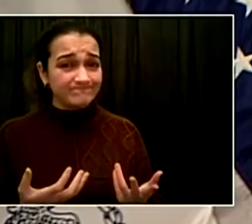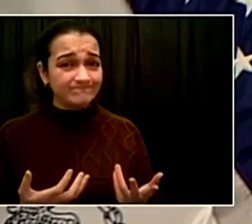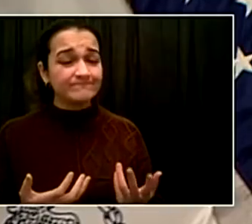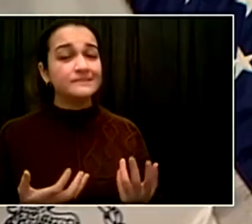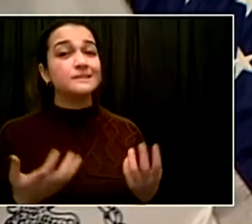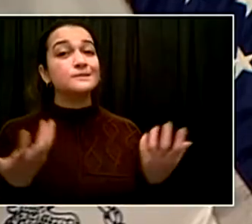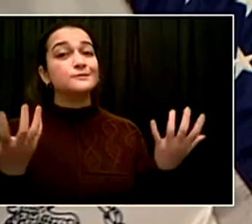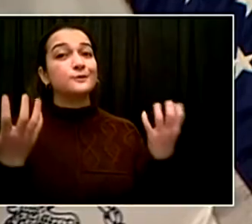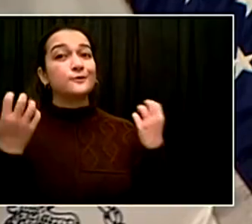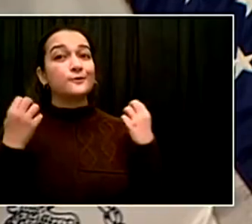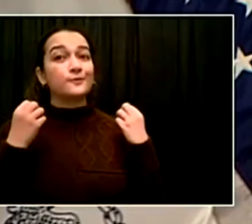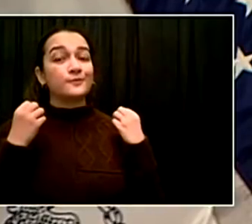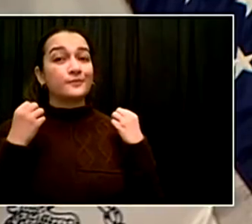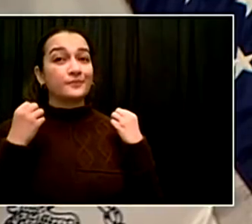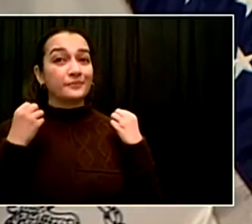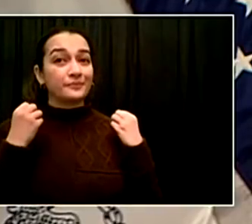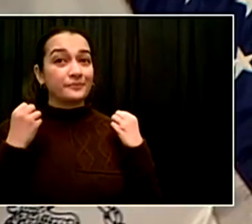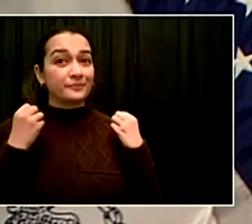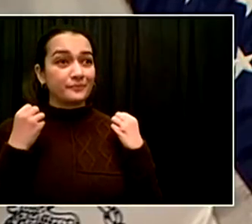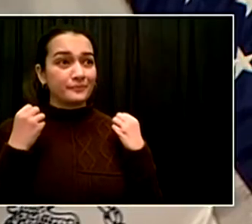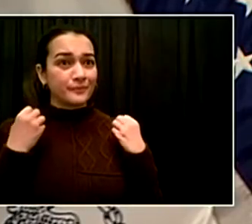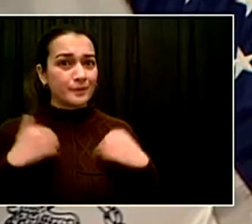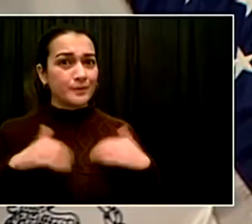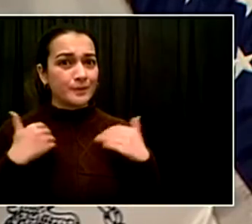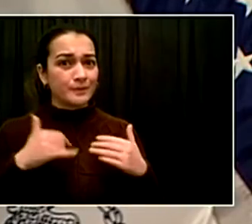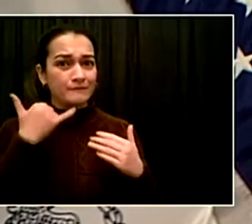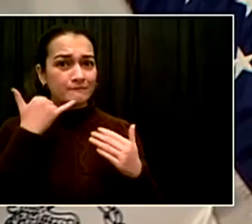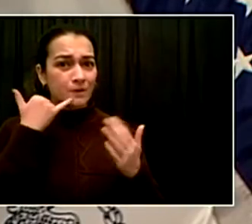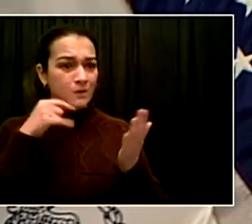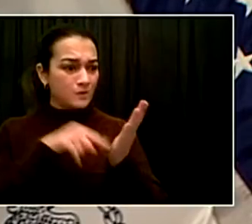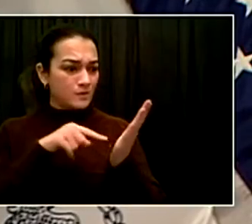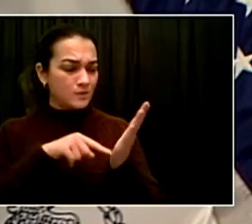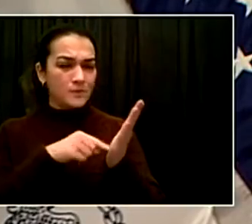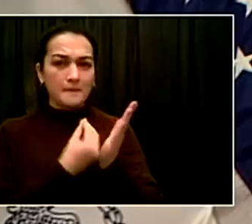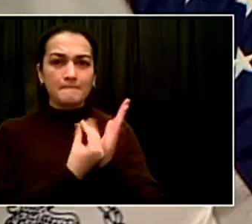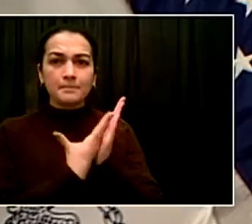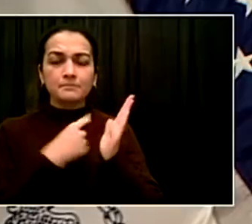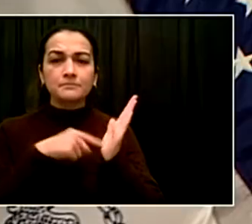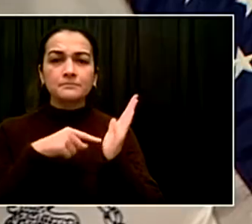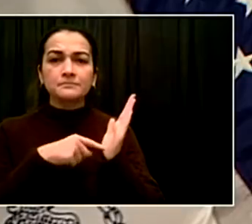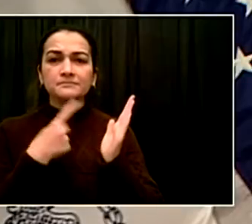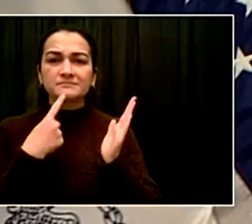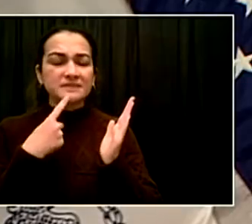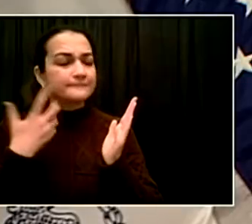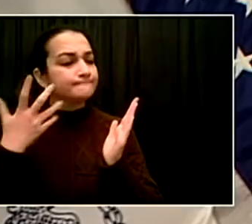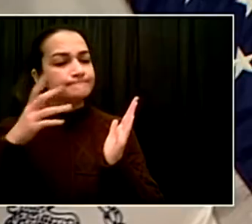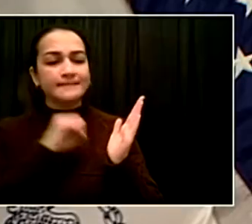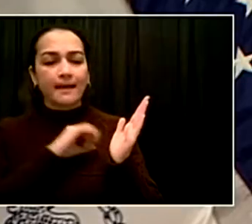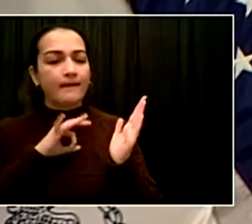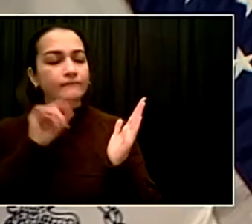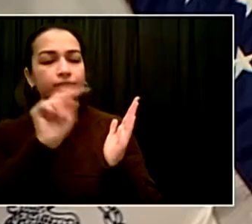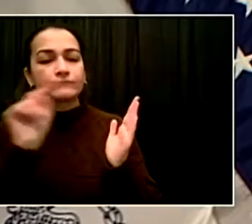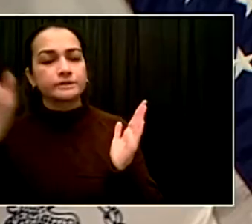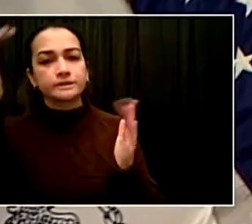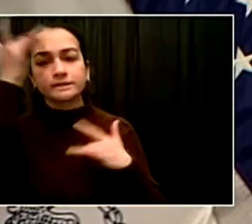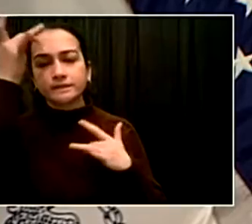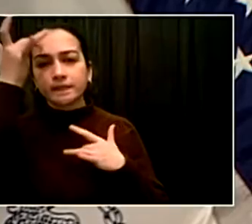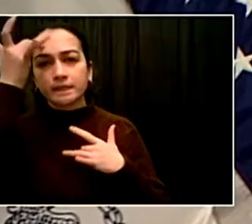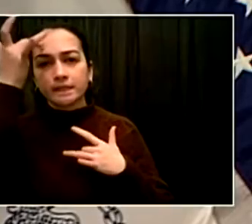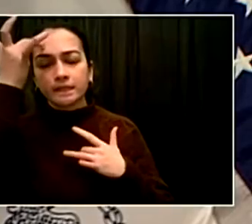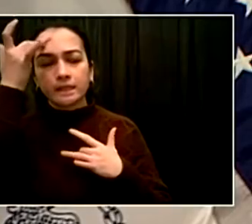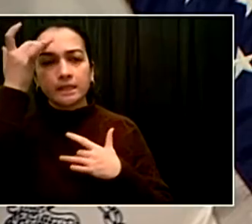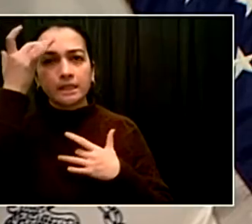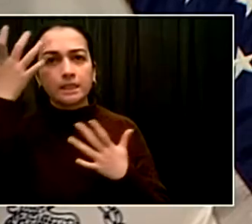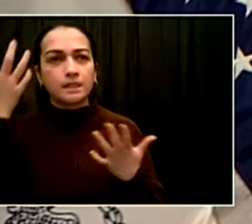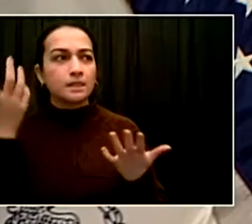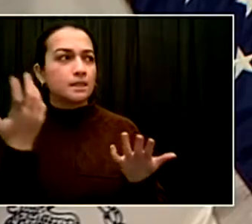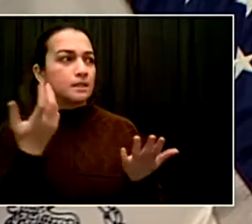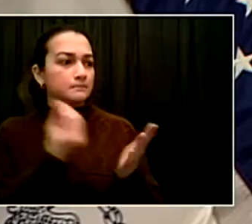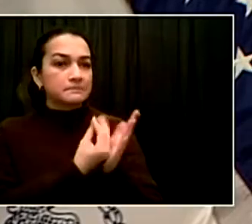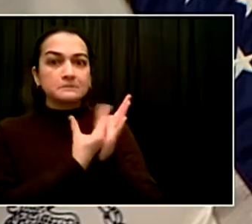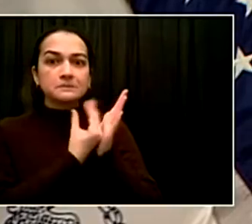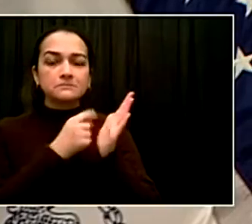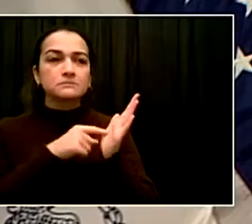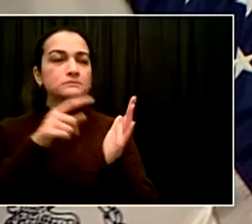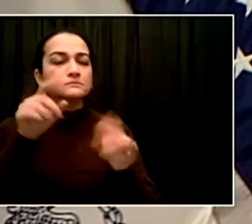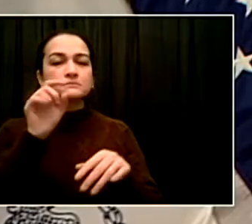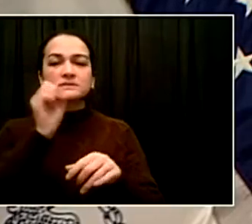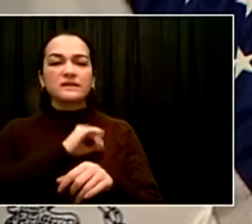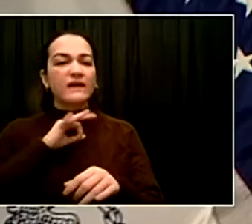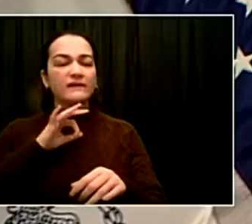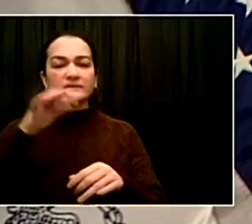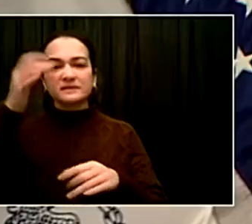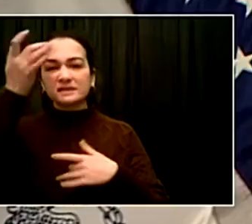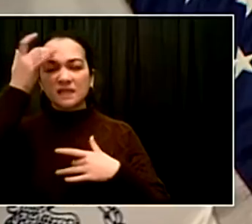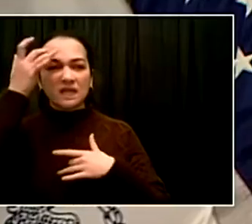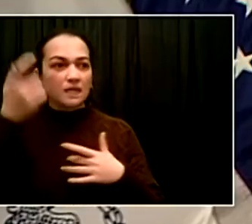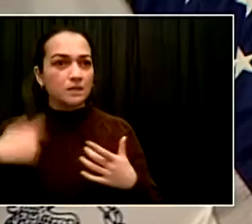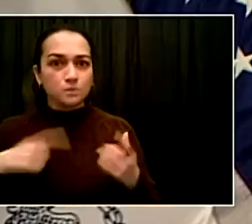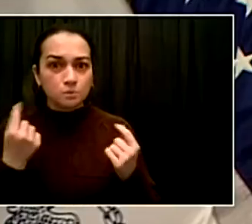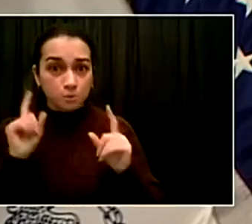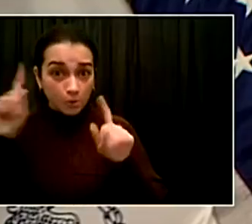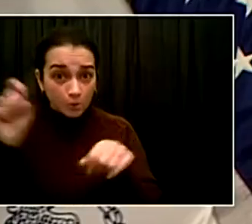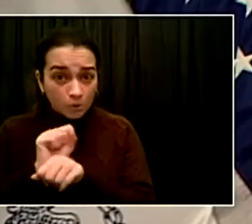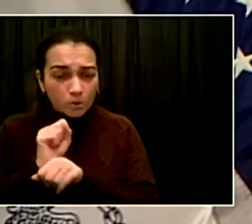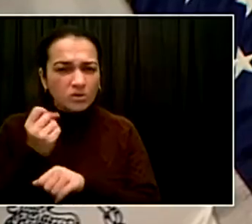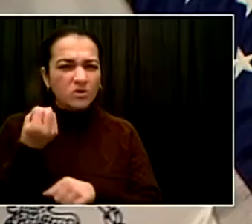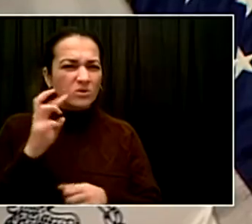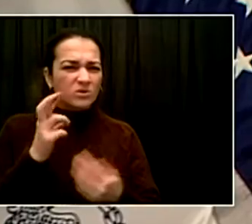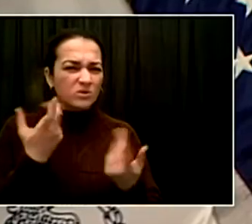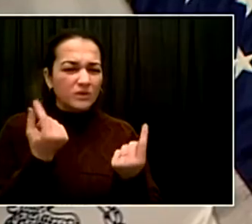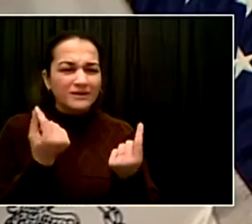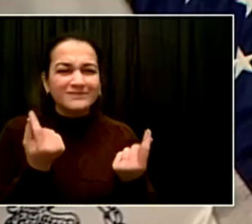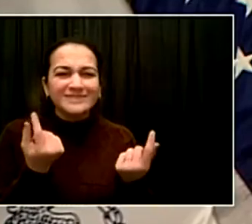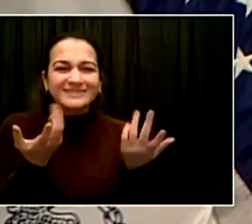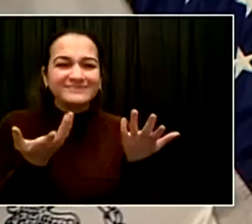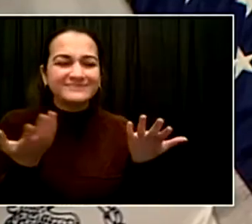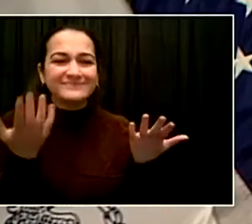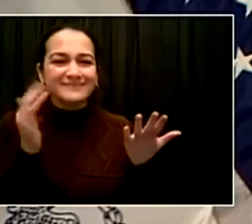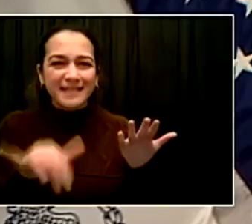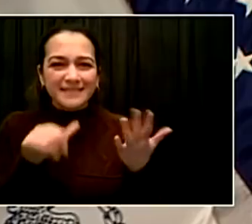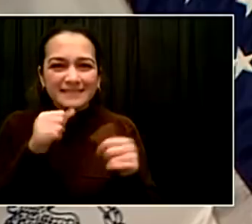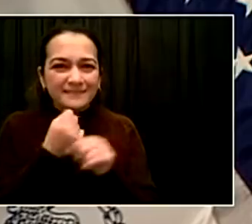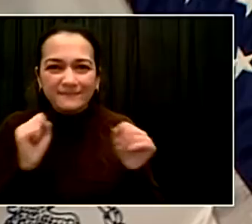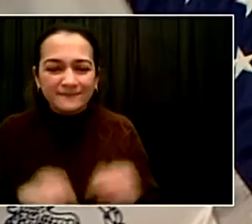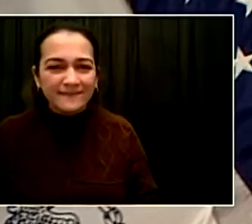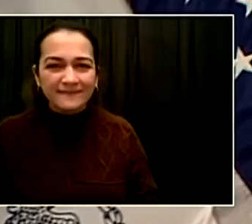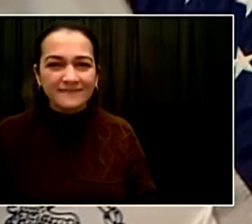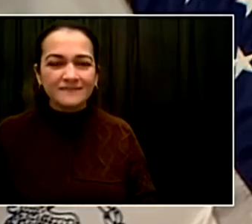POLICY FOR CITY EMPLOYEES [